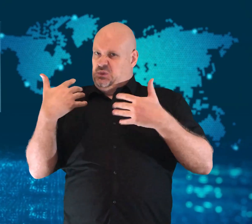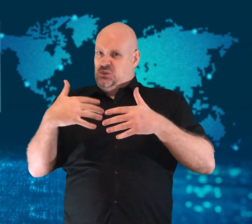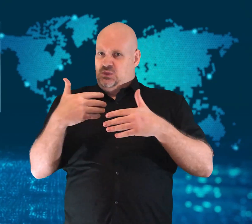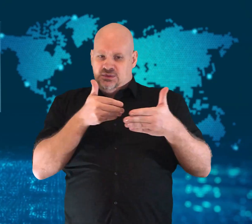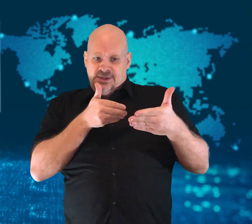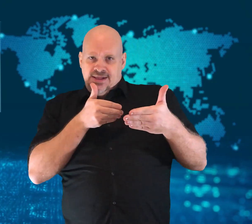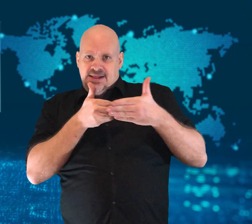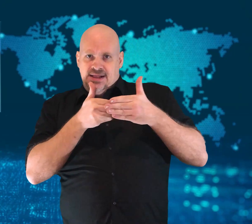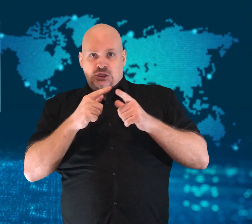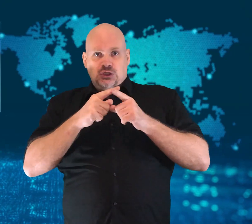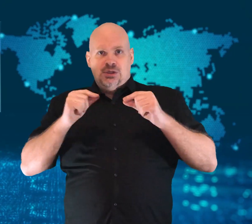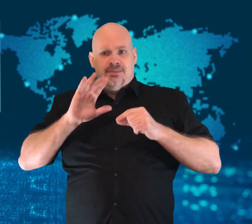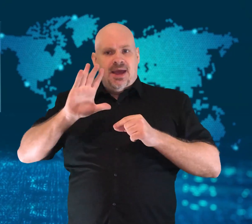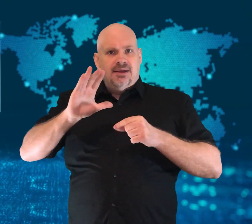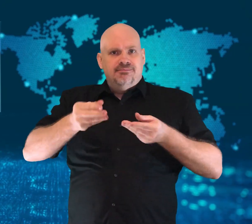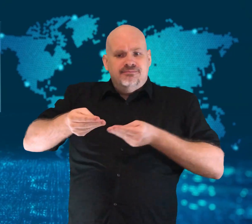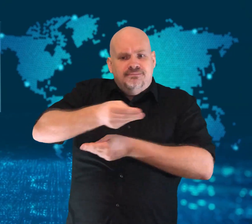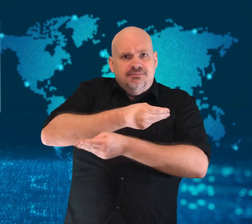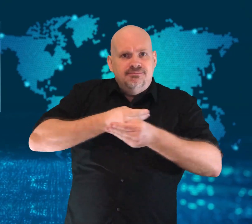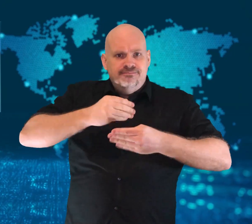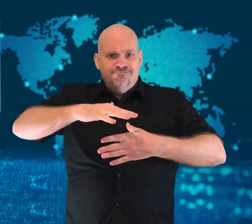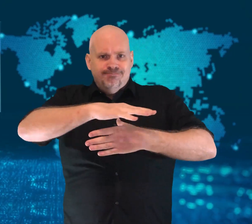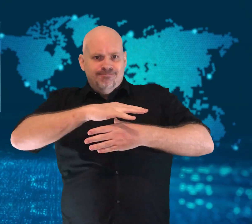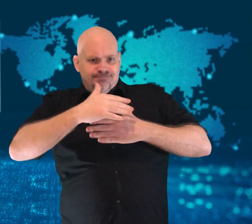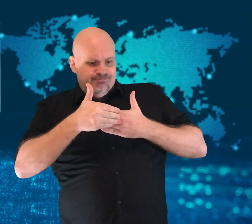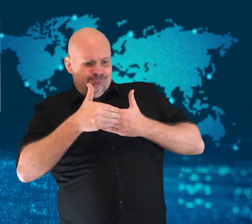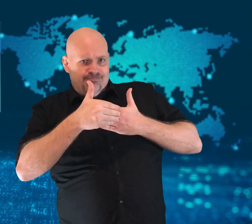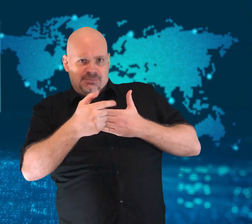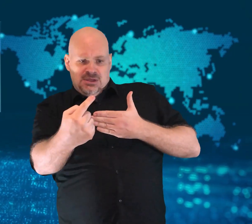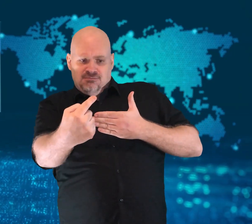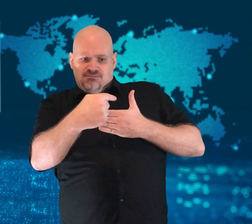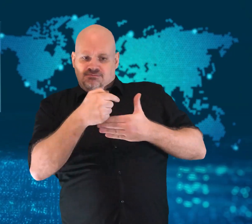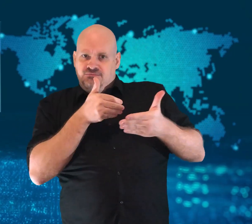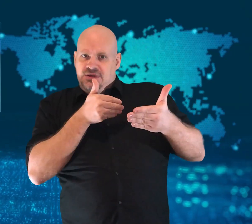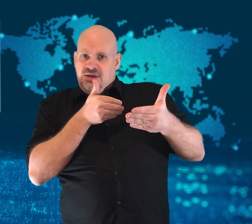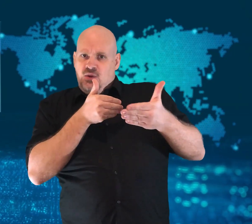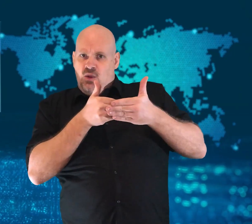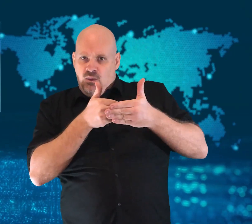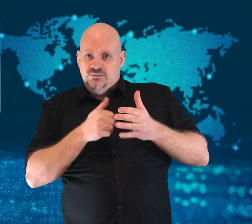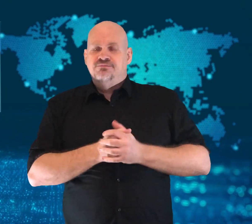Japan says that Tuesday’s projectile landed just